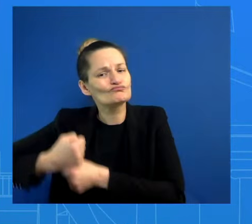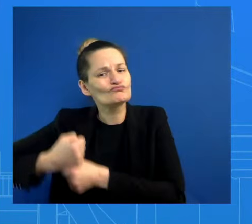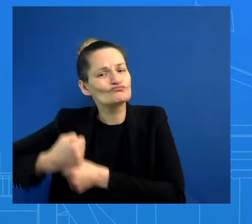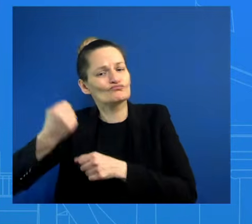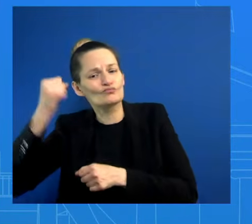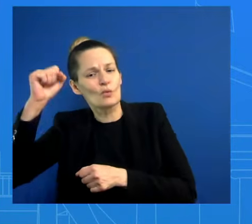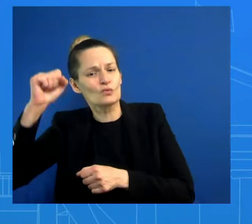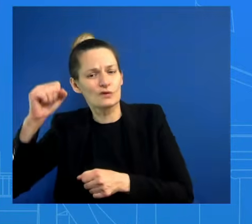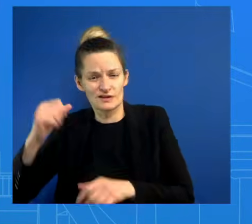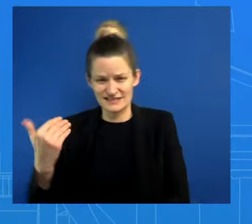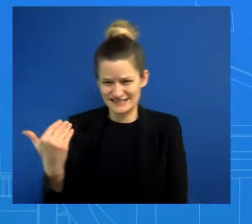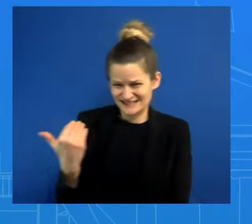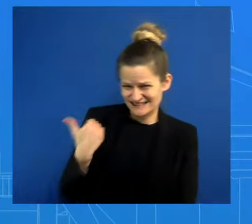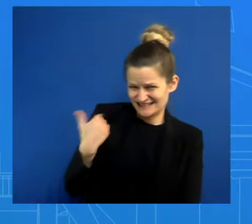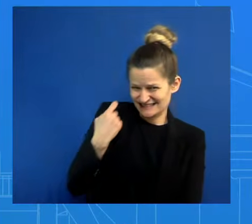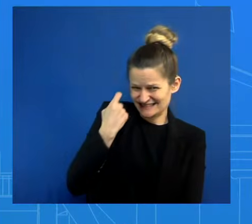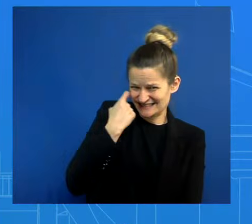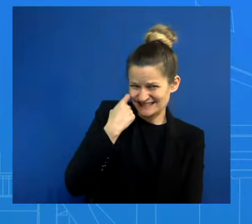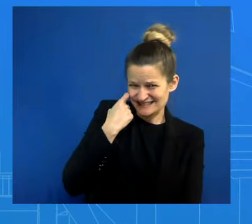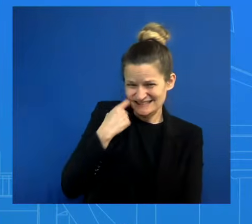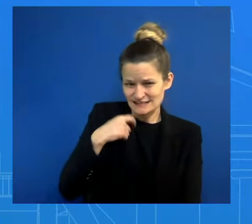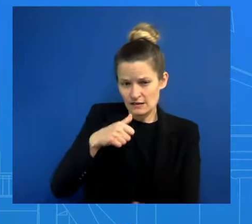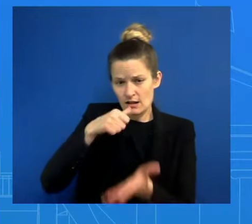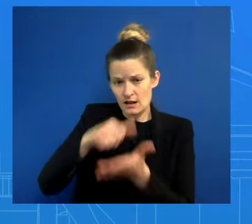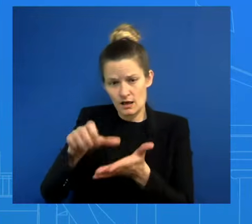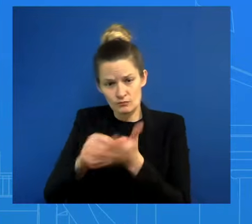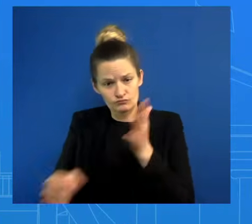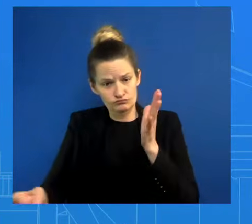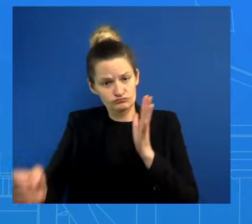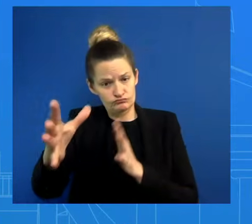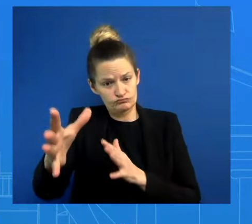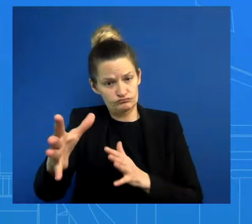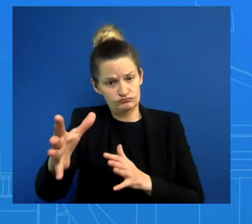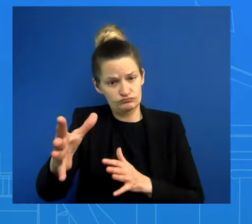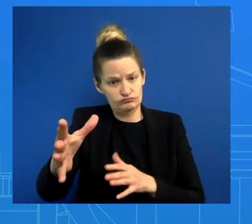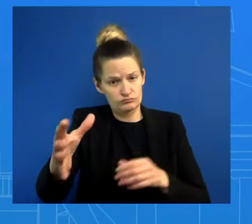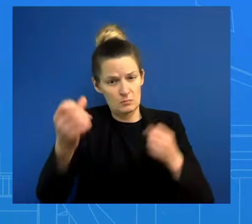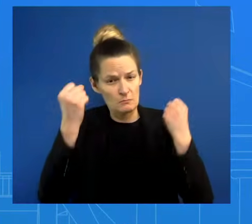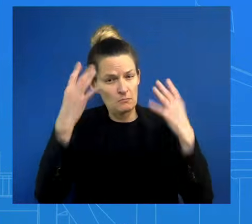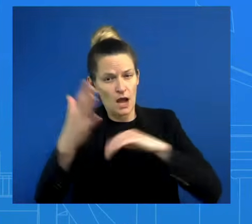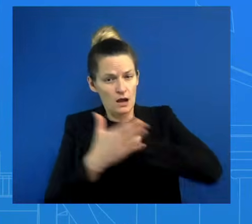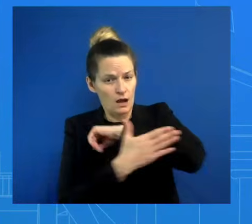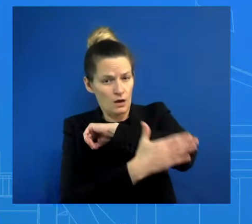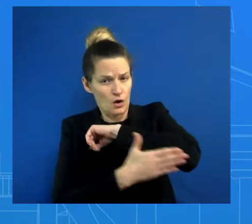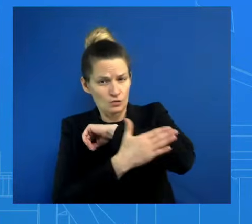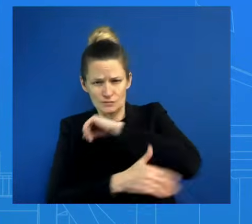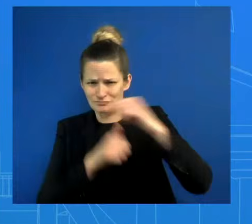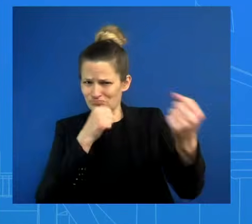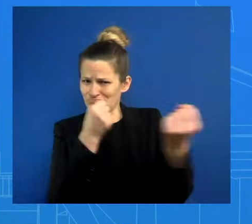really calling that out -- continuing to do that. So the United States is committing to supporting the Iranian people and imposing costs